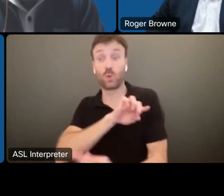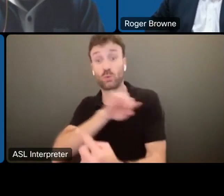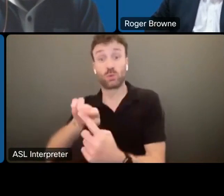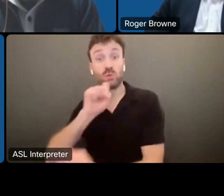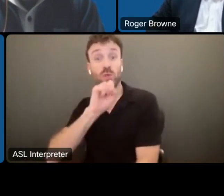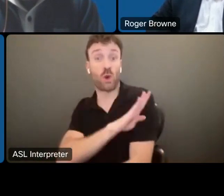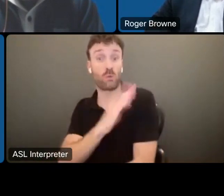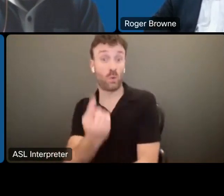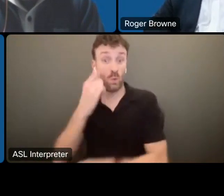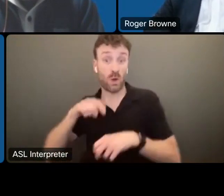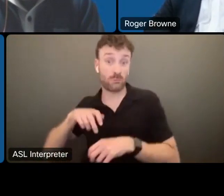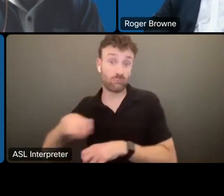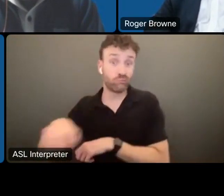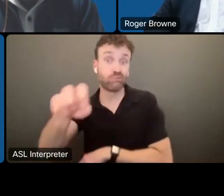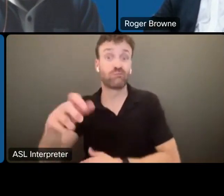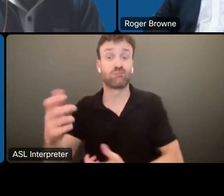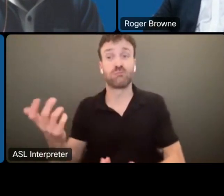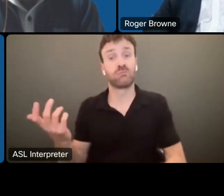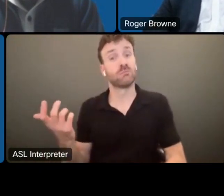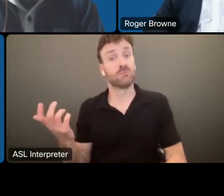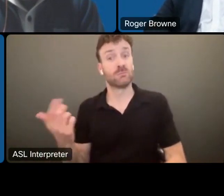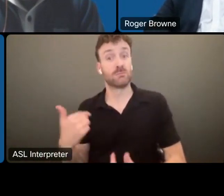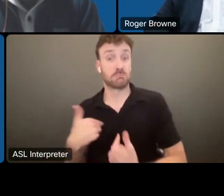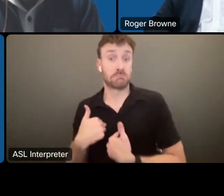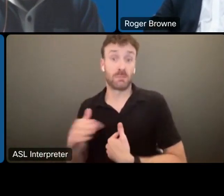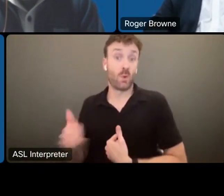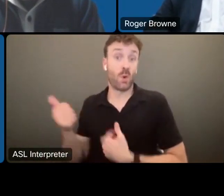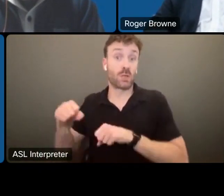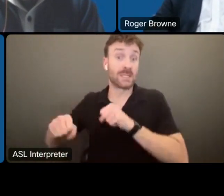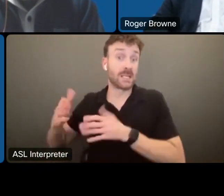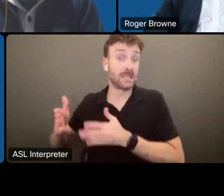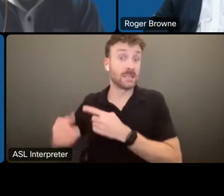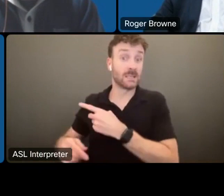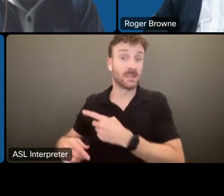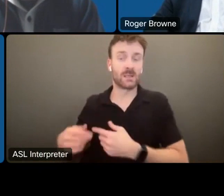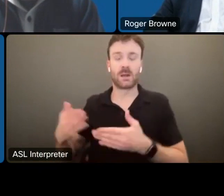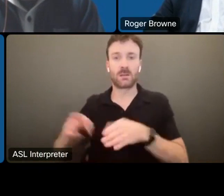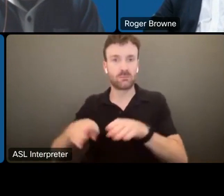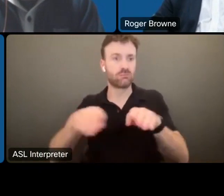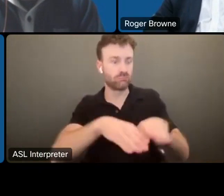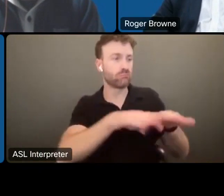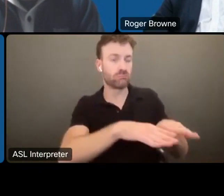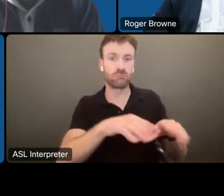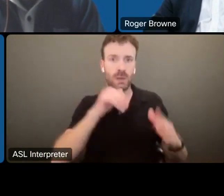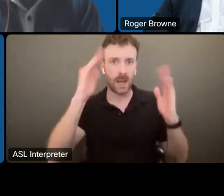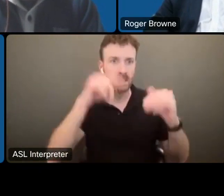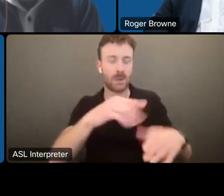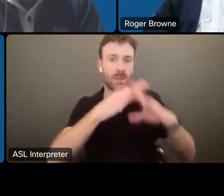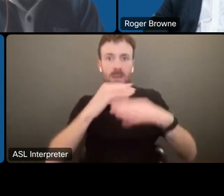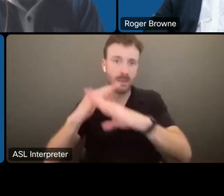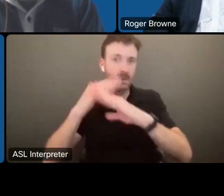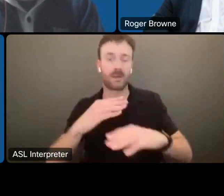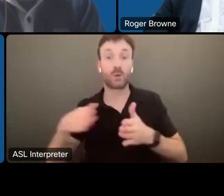And so often myself and other cyclists found closures, closures, unexpected closures, bike